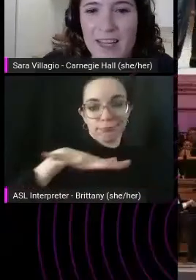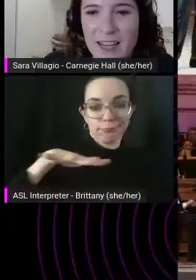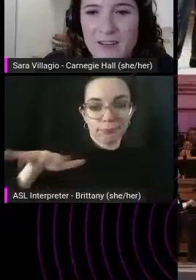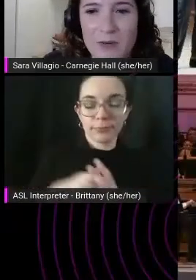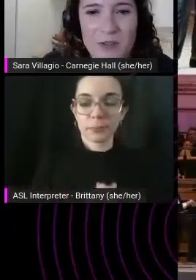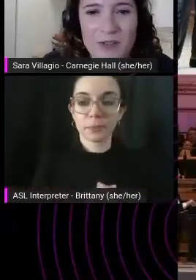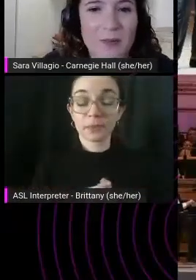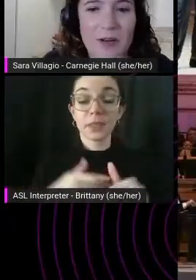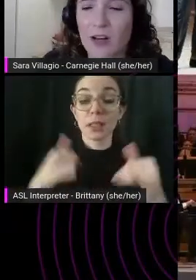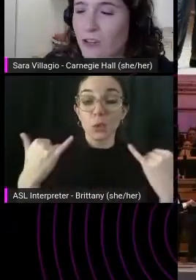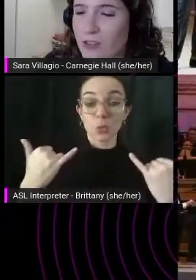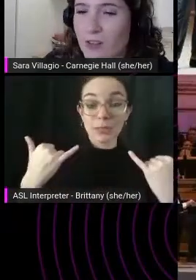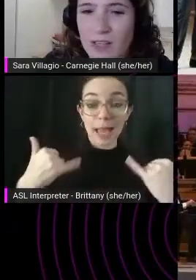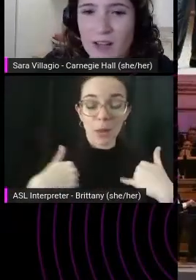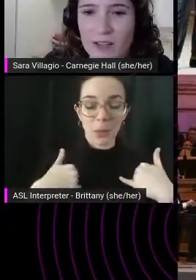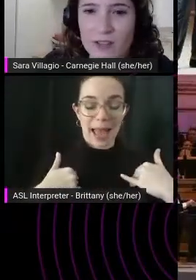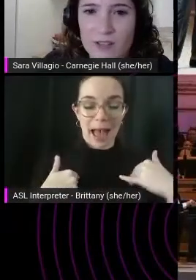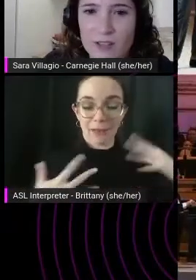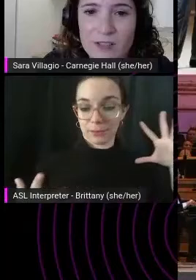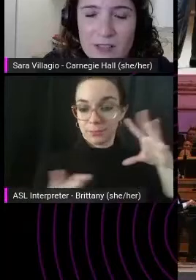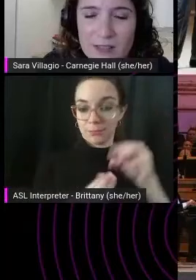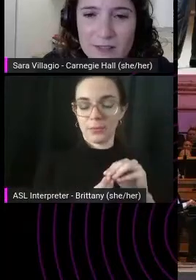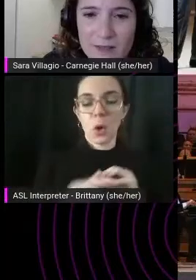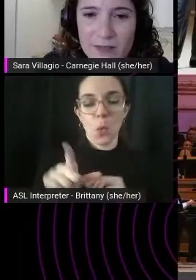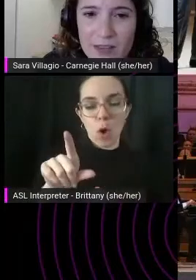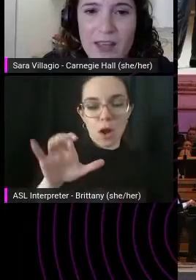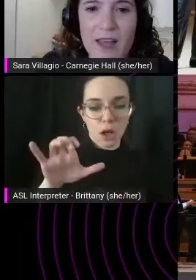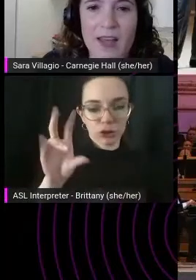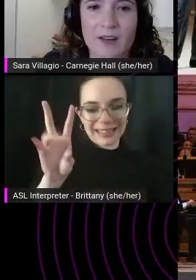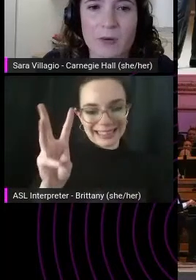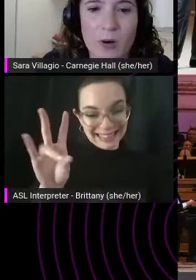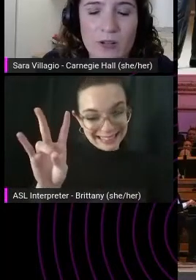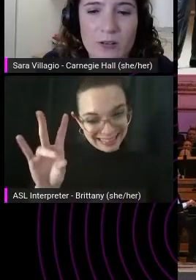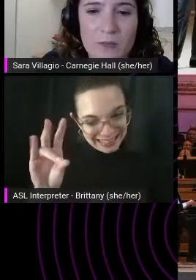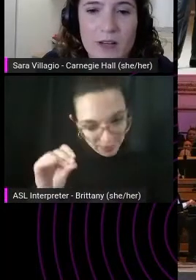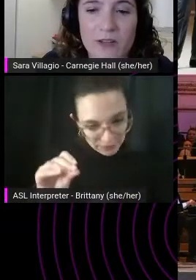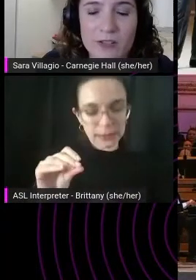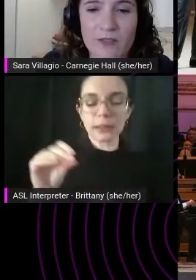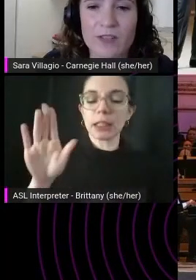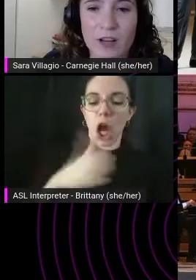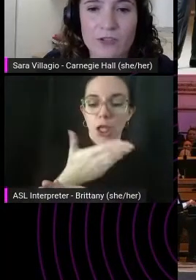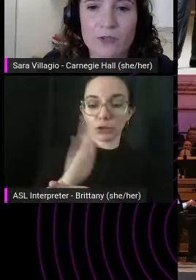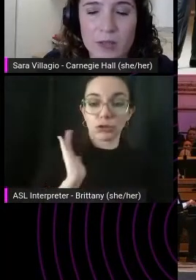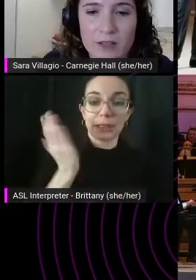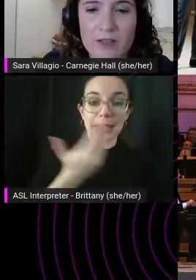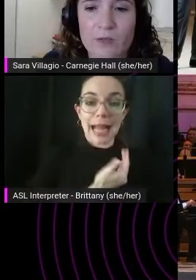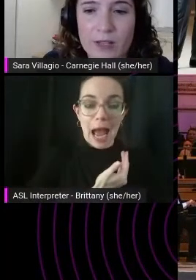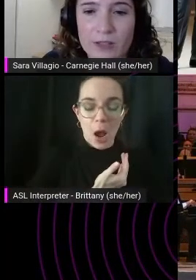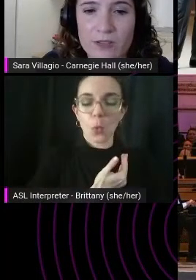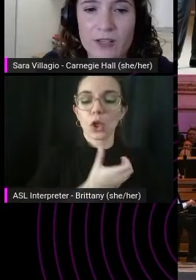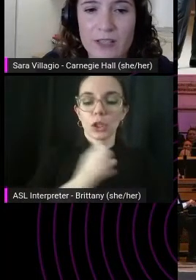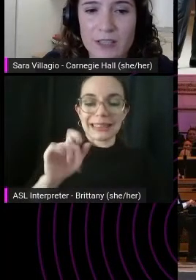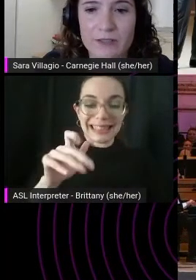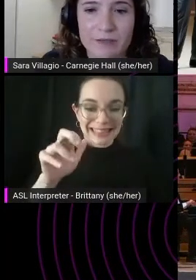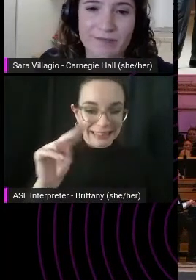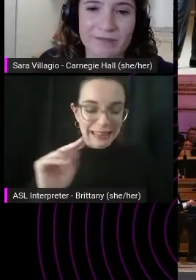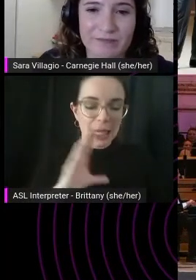Today, we present about 170 concerts in our season and we welcome another 700 plus rentals a year.